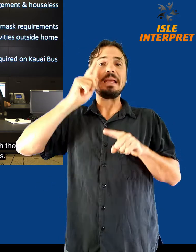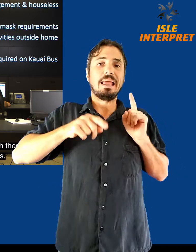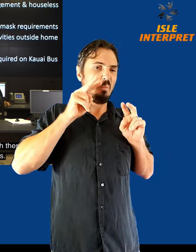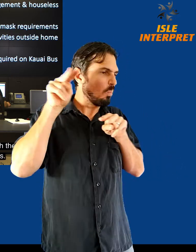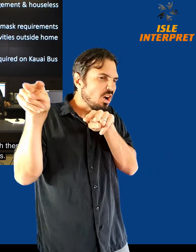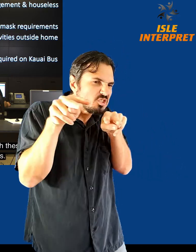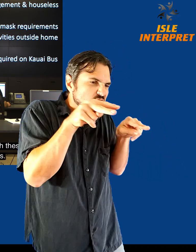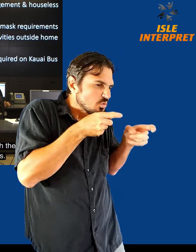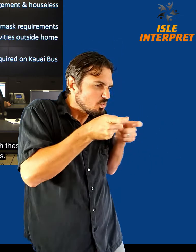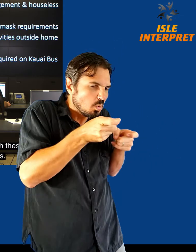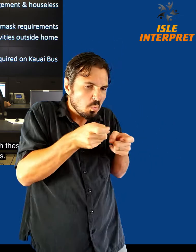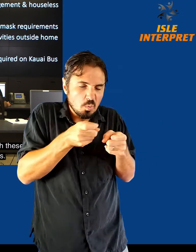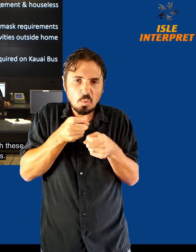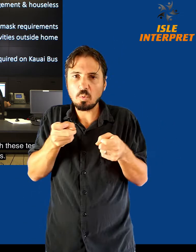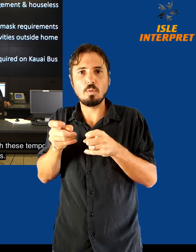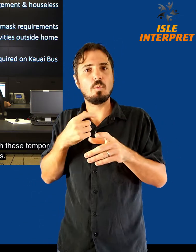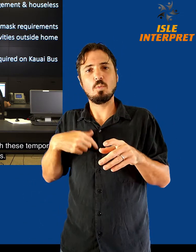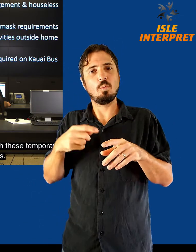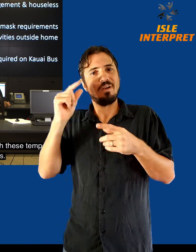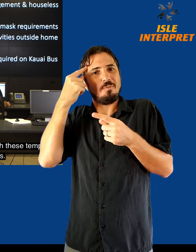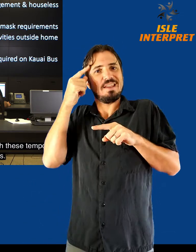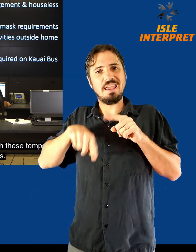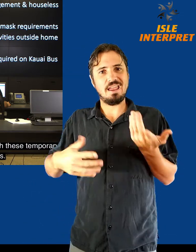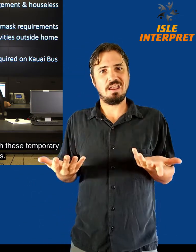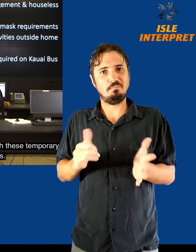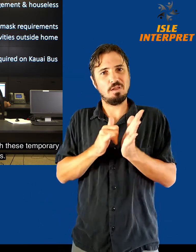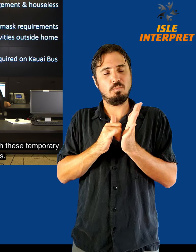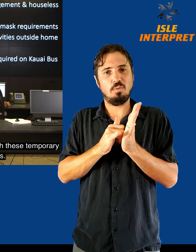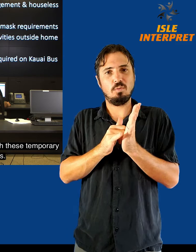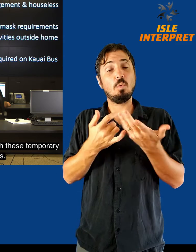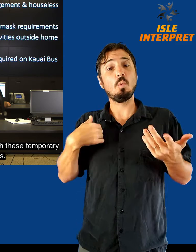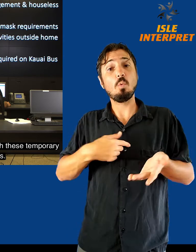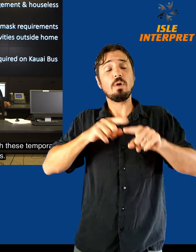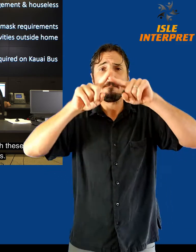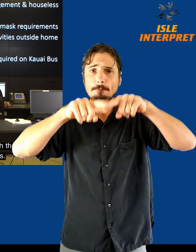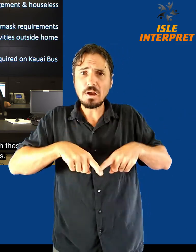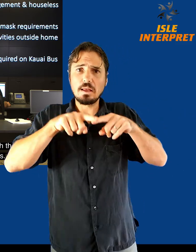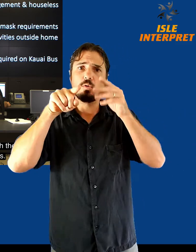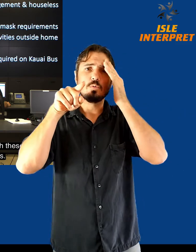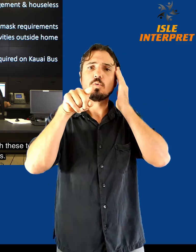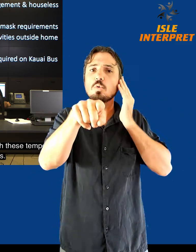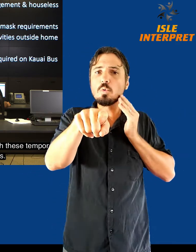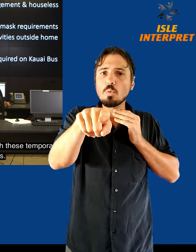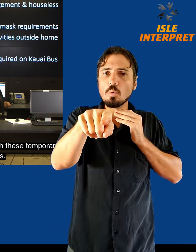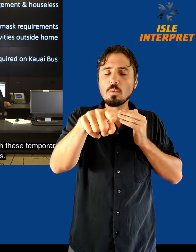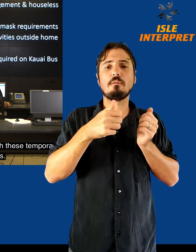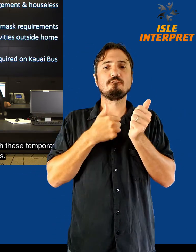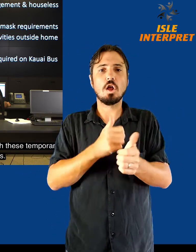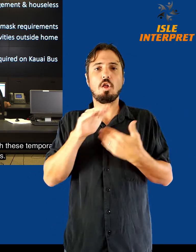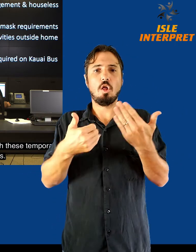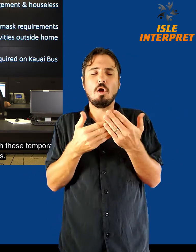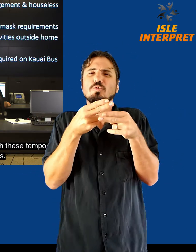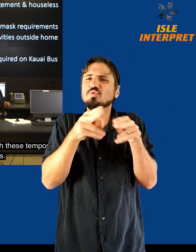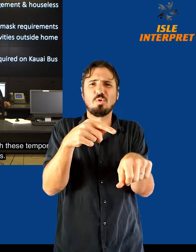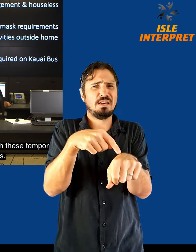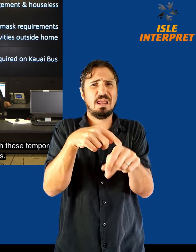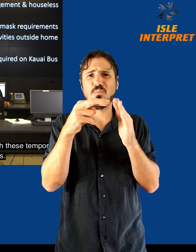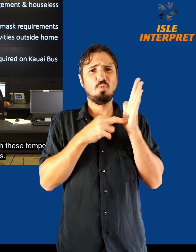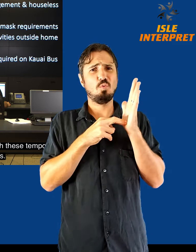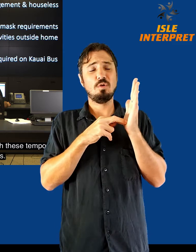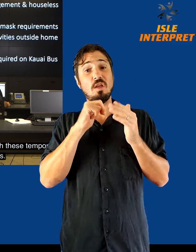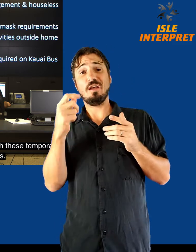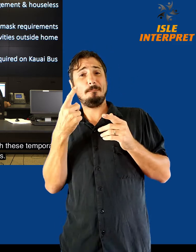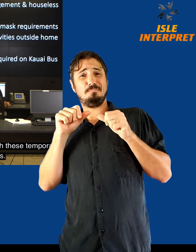We are relying on all of you, to make responsible decisions and to comply with these temporary emergency rules until we can get out of this public health crisis.